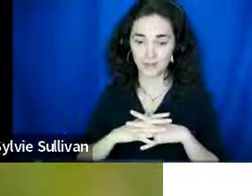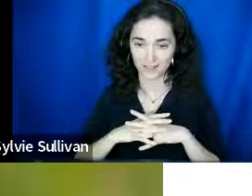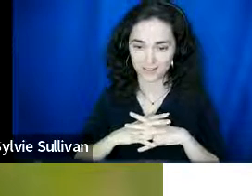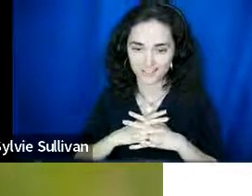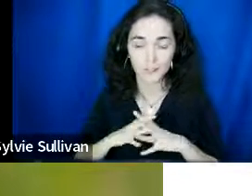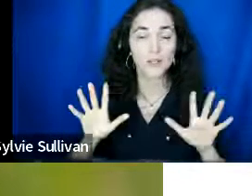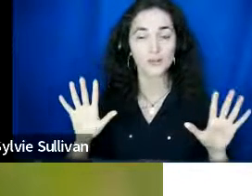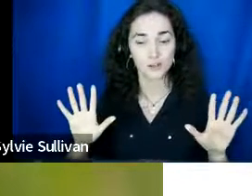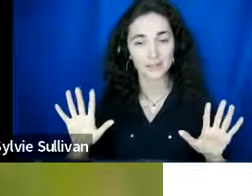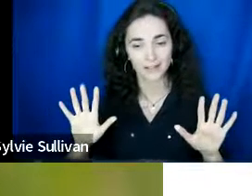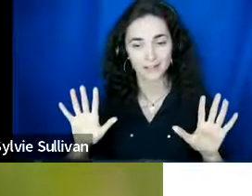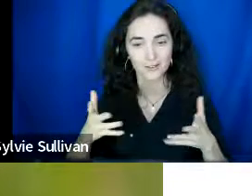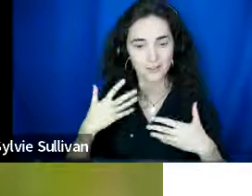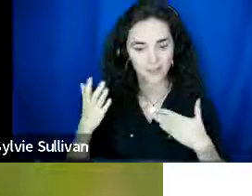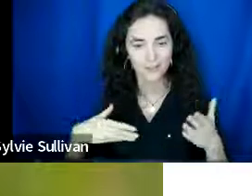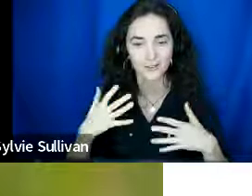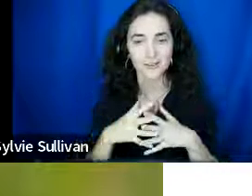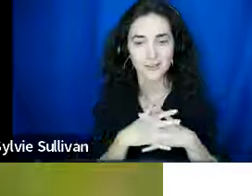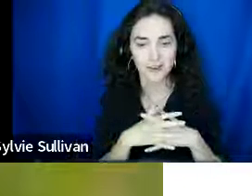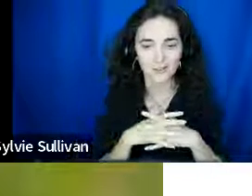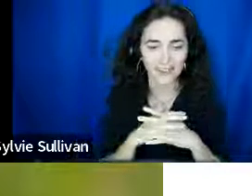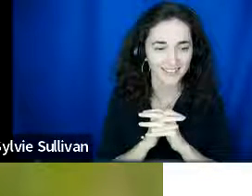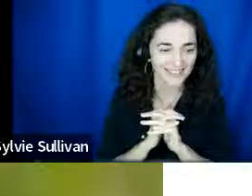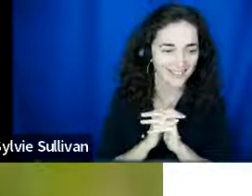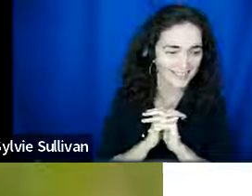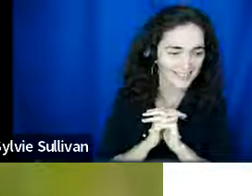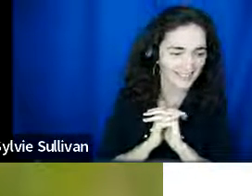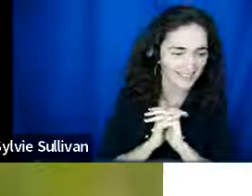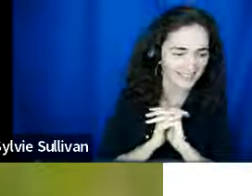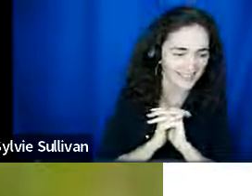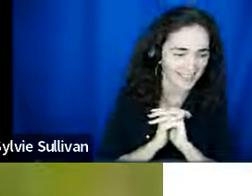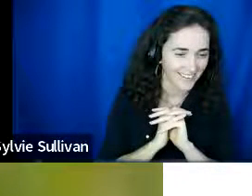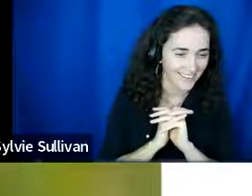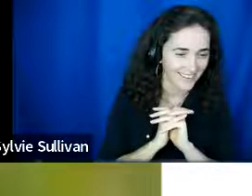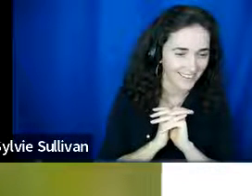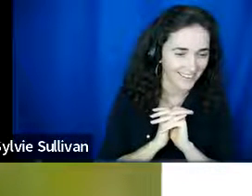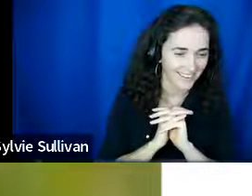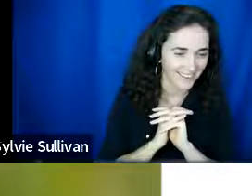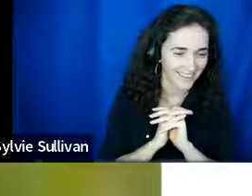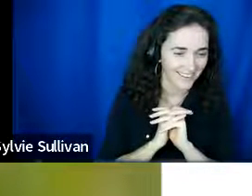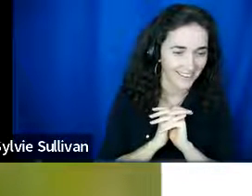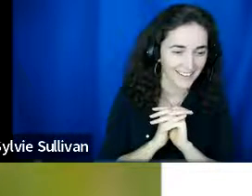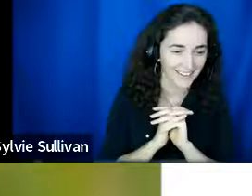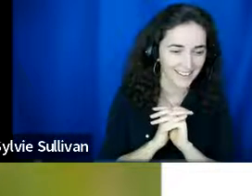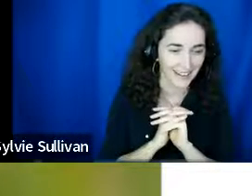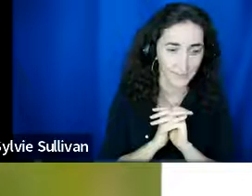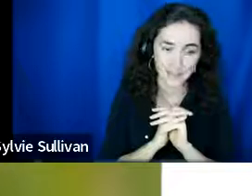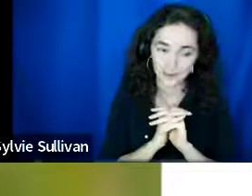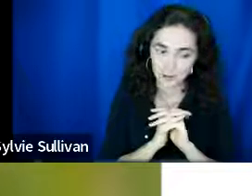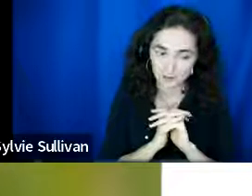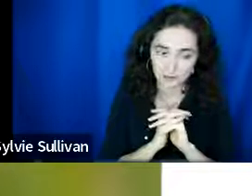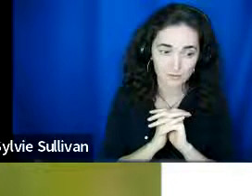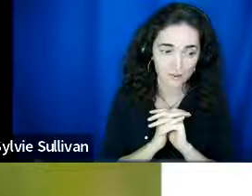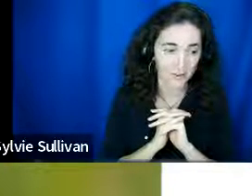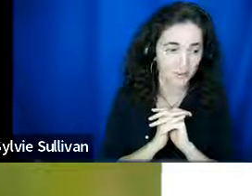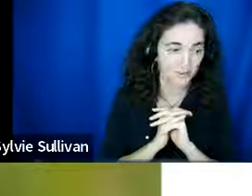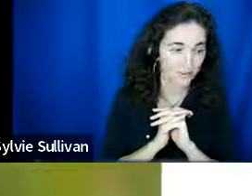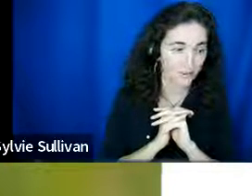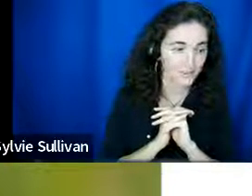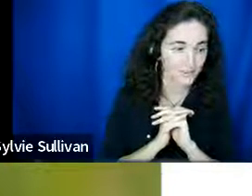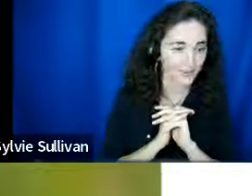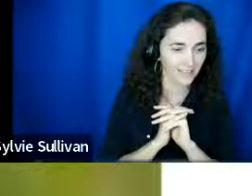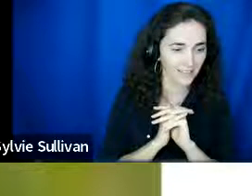I'm not trying to be sexist, let's just see your thoughts on that. I'm seeing a true, a couple of false.